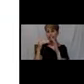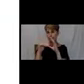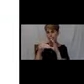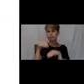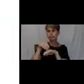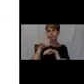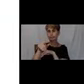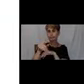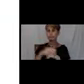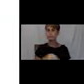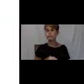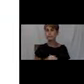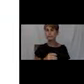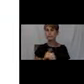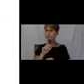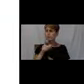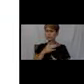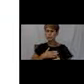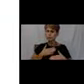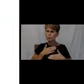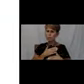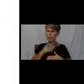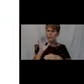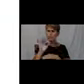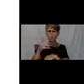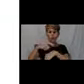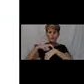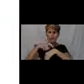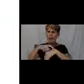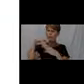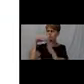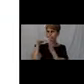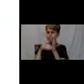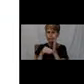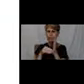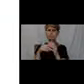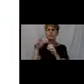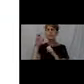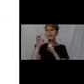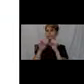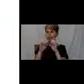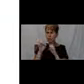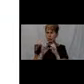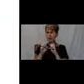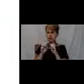And we appreciate your time filling out that evaluation. And at the end you'll receive a certificate